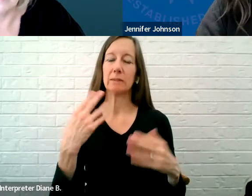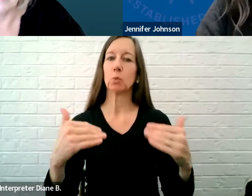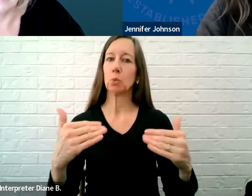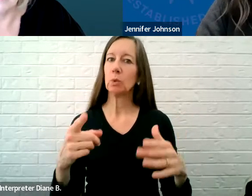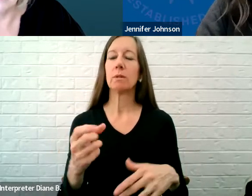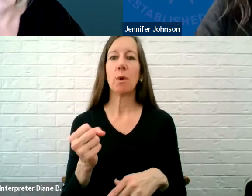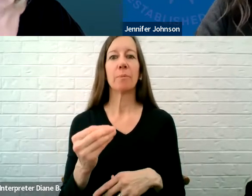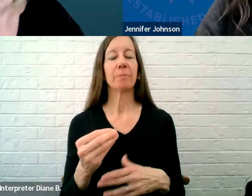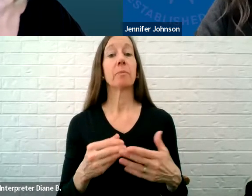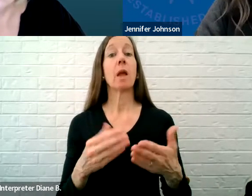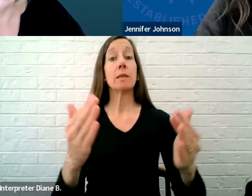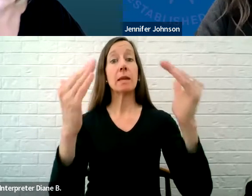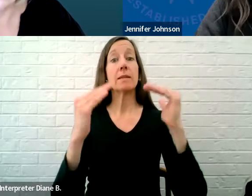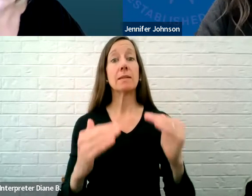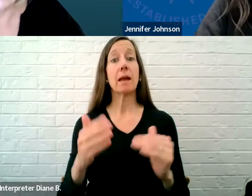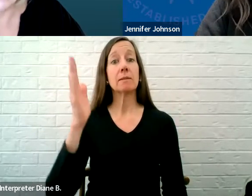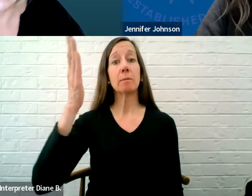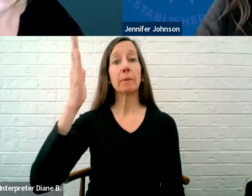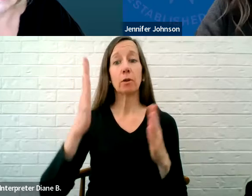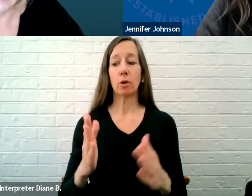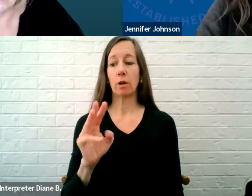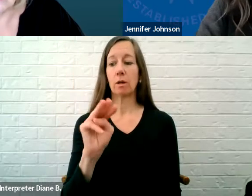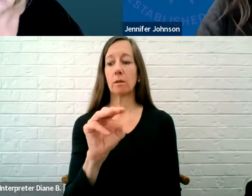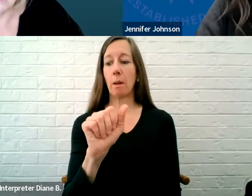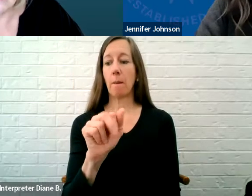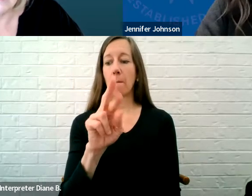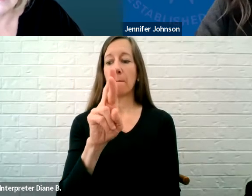Mary Sours, Mary is the executive director of the